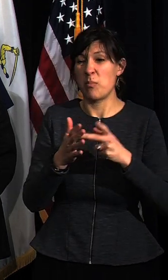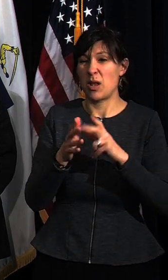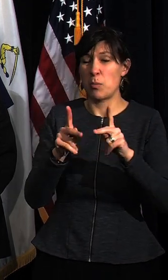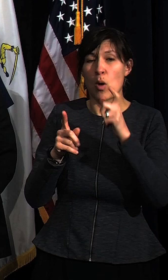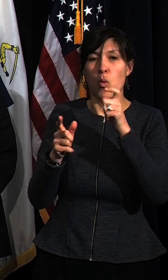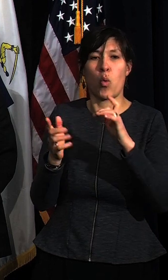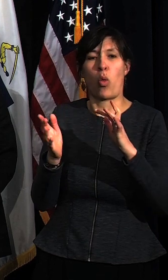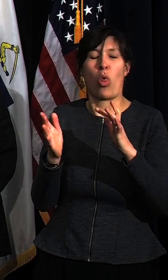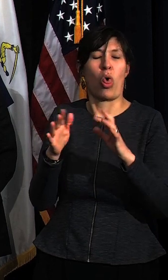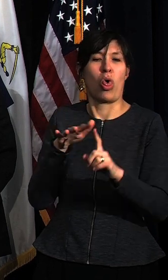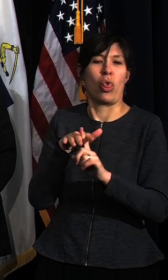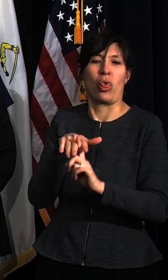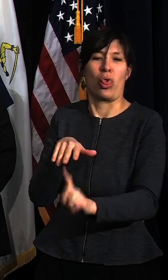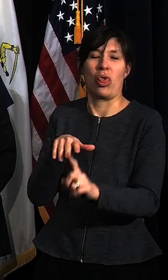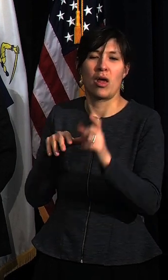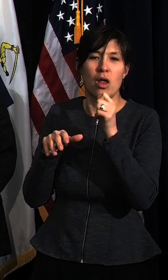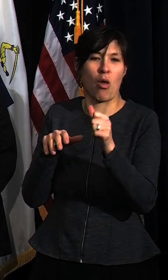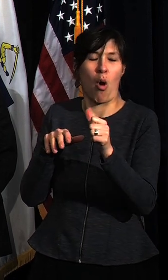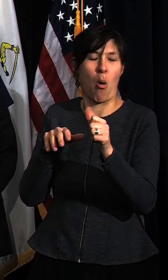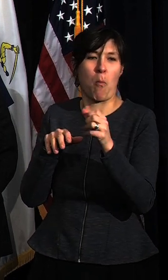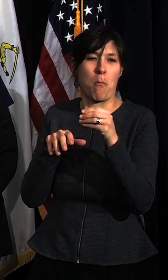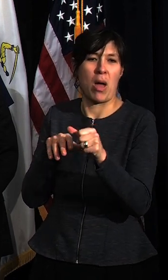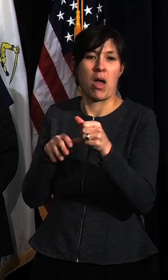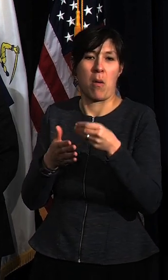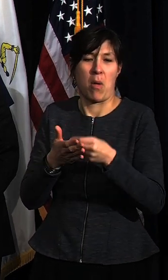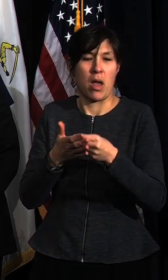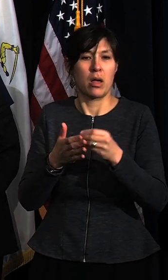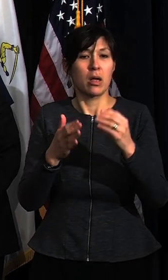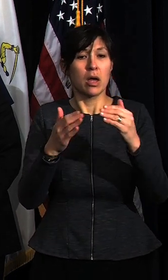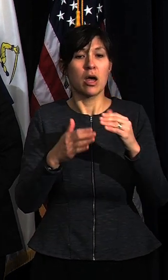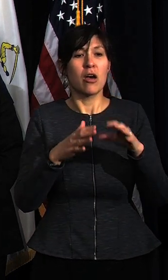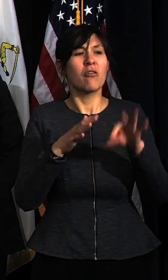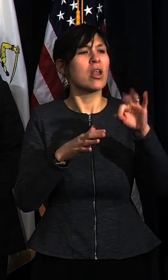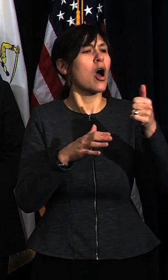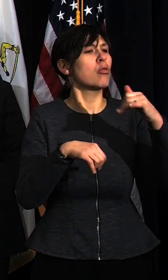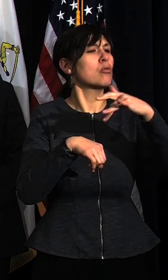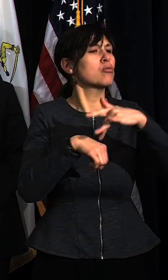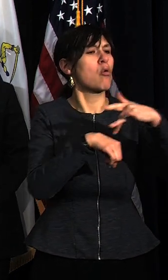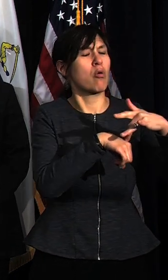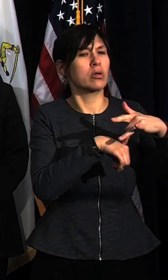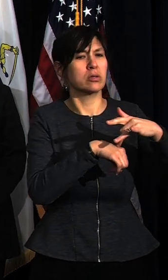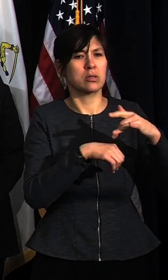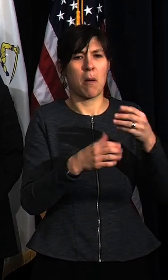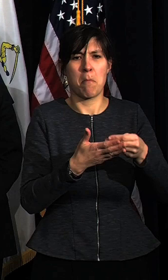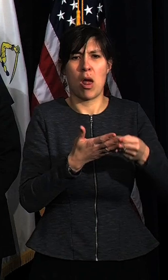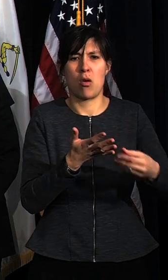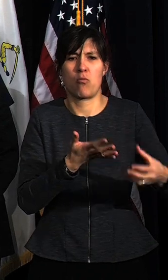and concession revenue, maximize federal grants and revenue, and strategically sell and/or